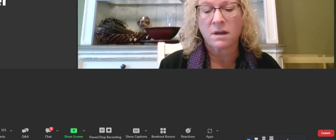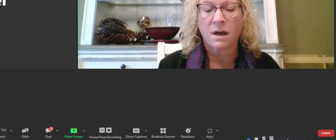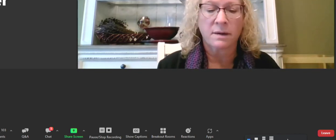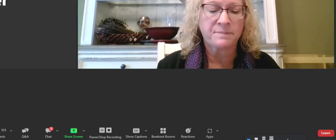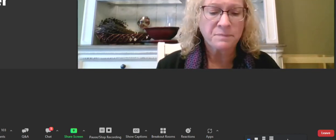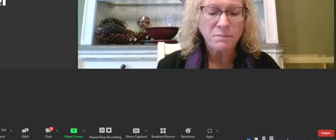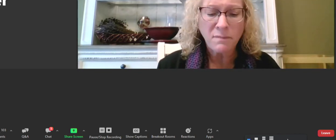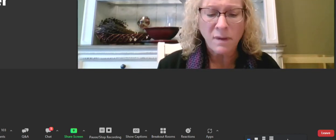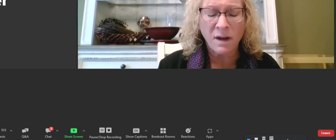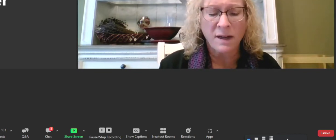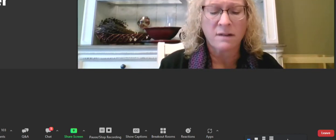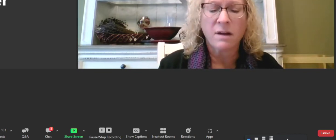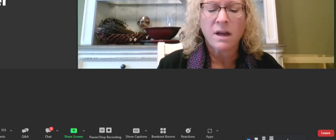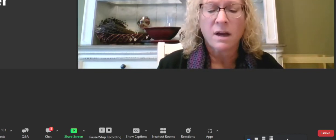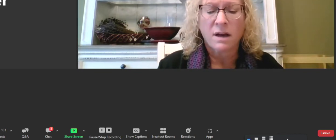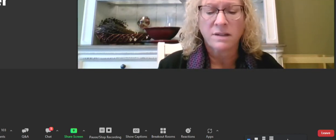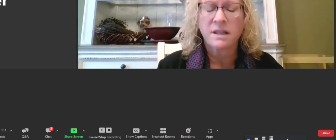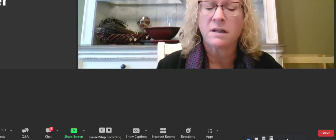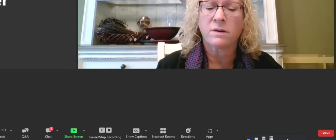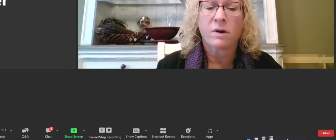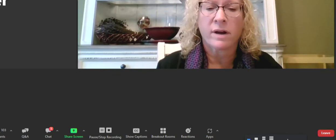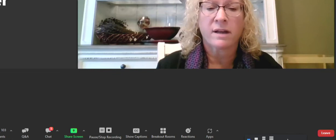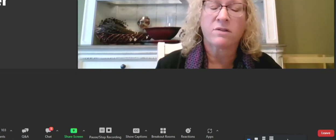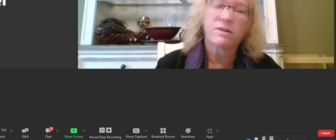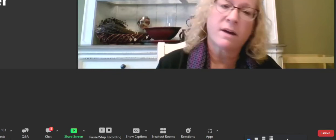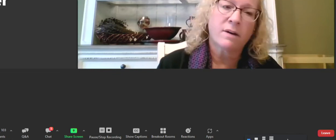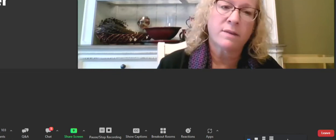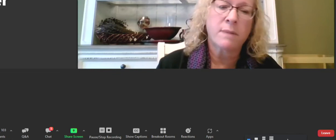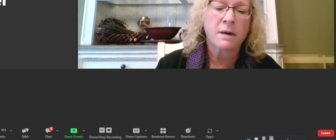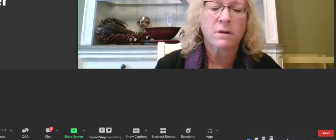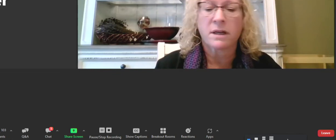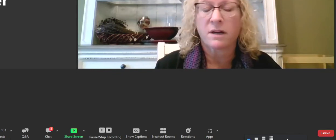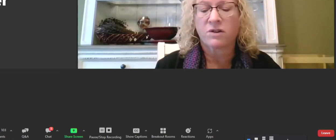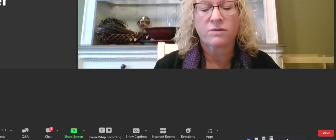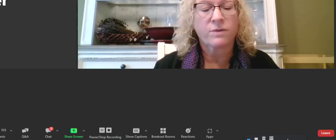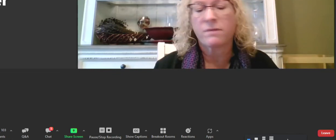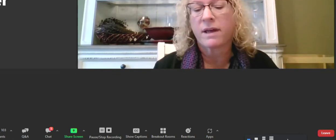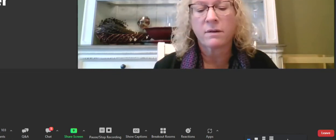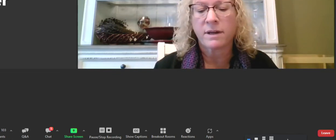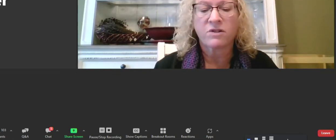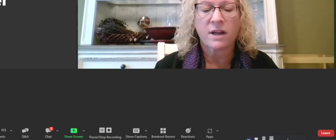I had seen a new cardiologist out at the Mayo Clinic just for an evaluation